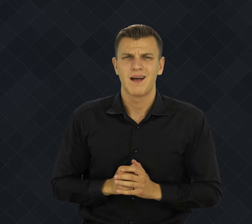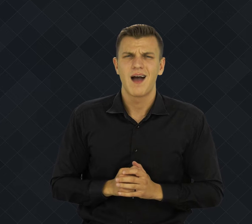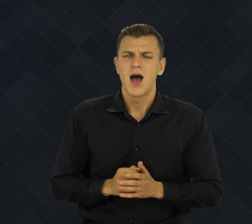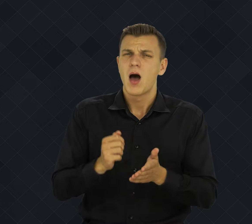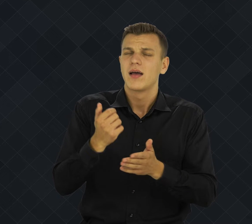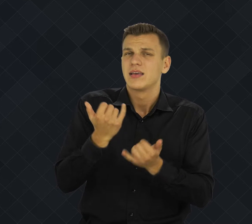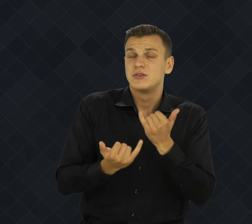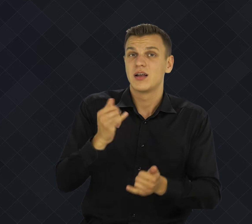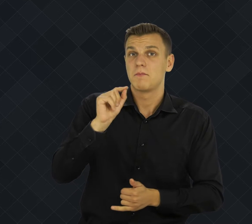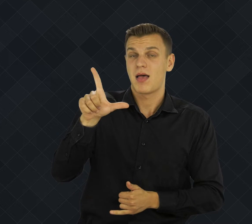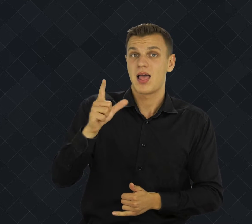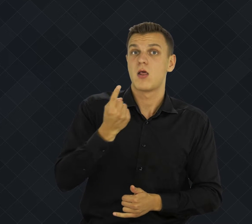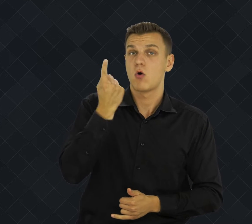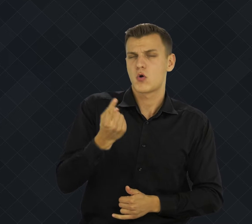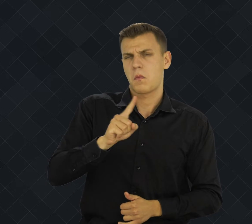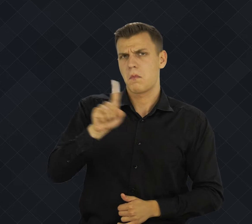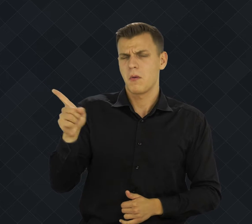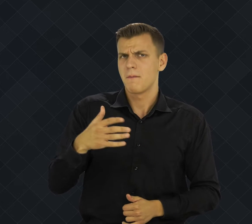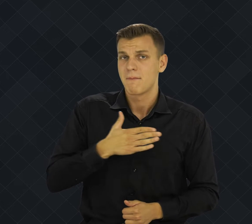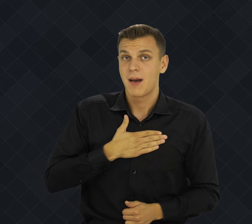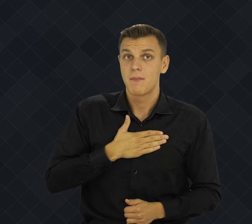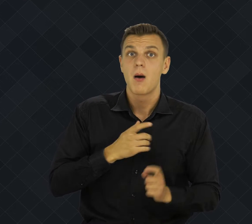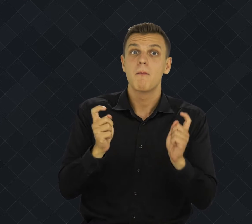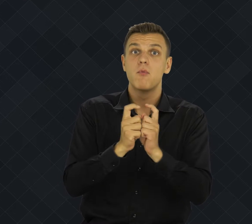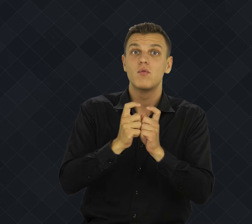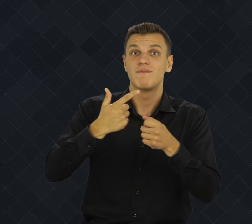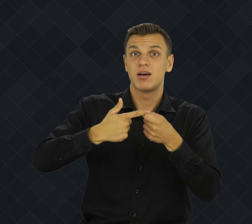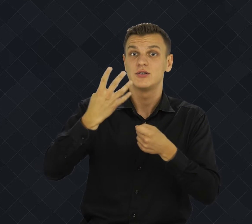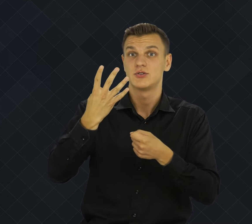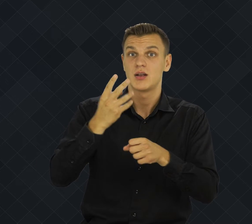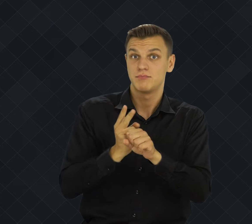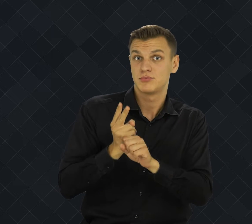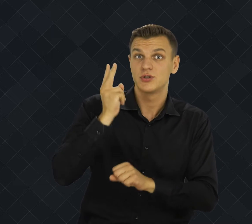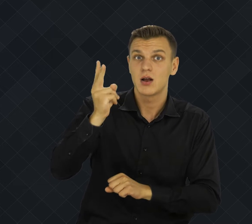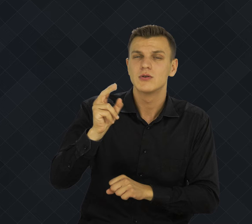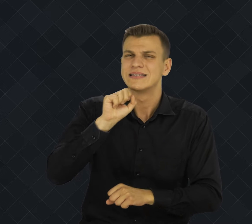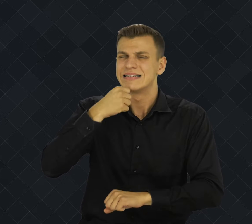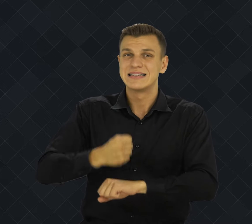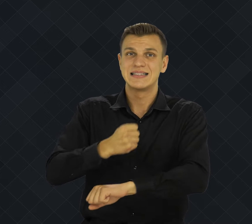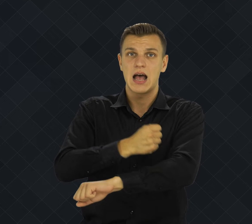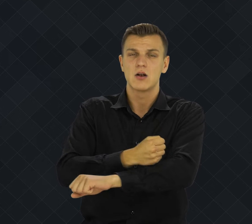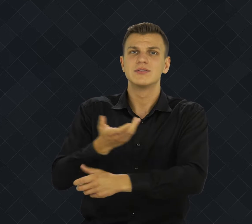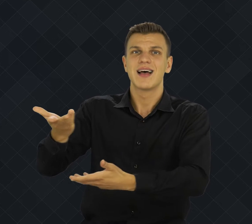With seniority of more than one year driving, Who has accumulated 24 points,